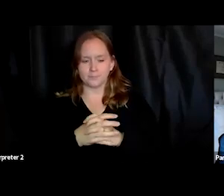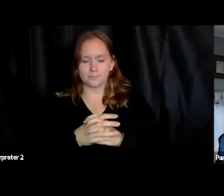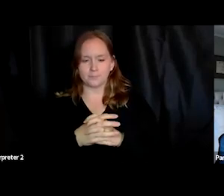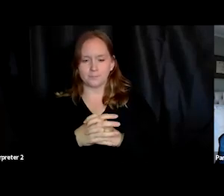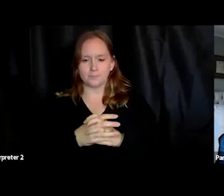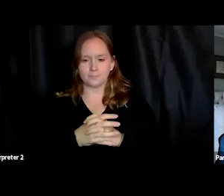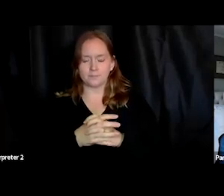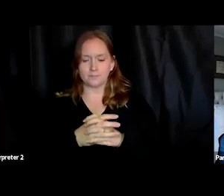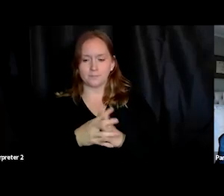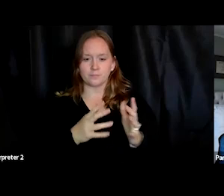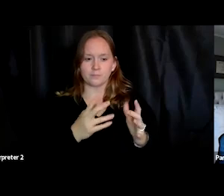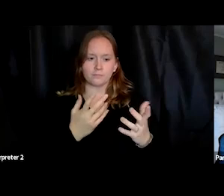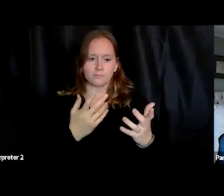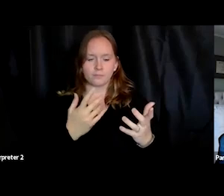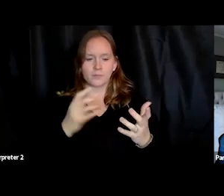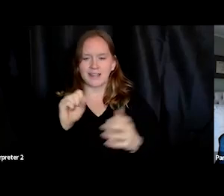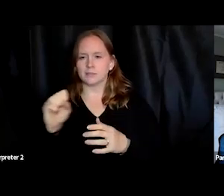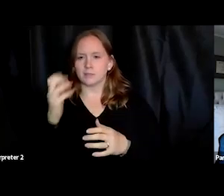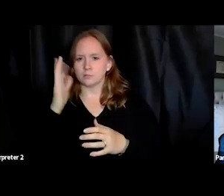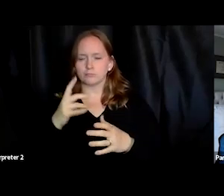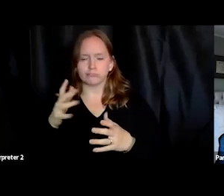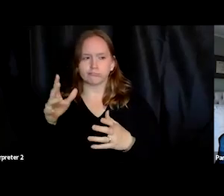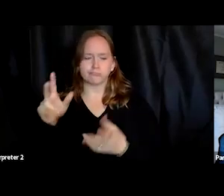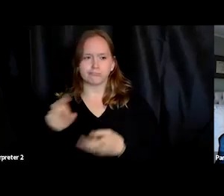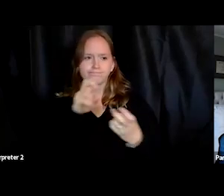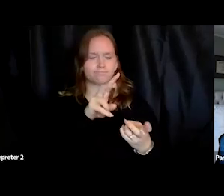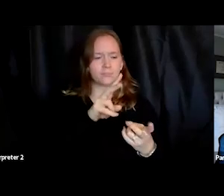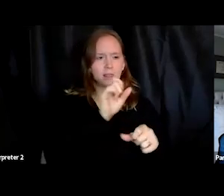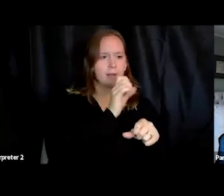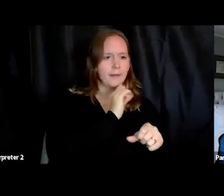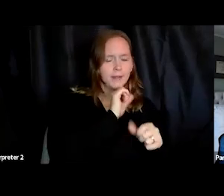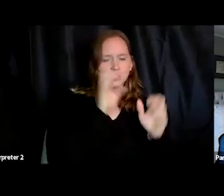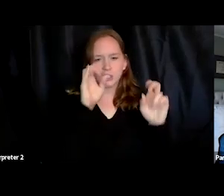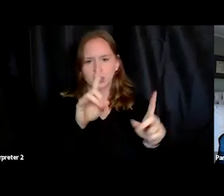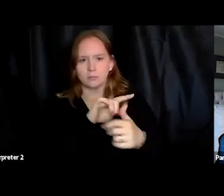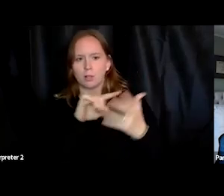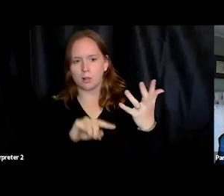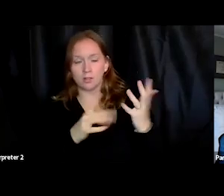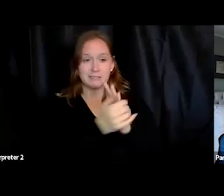like age, education, and the type of work they did. Was it unskilled, semi-skilled, skilled?